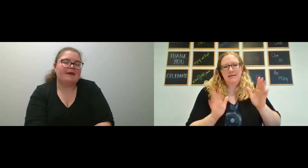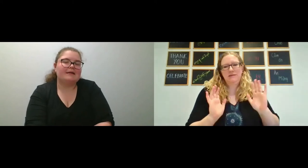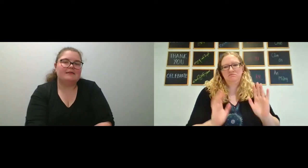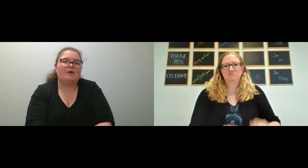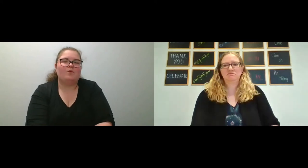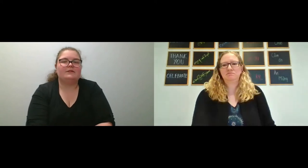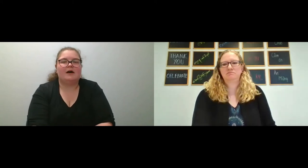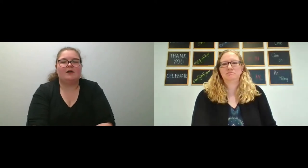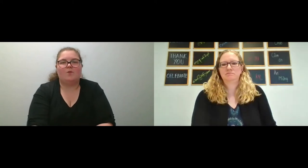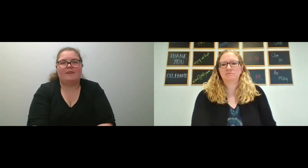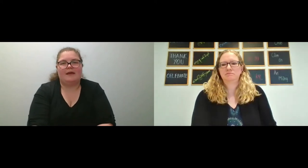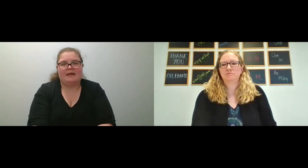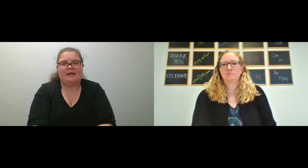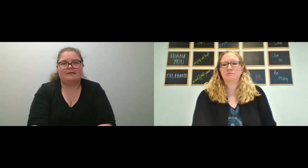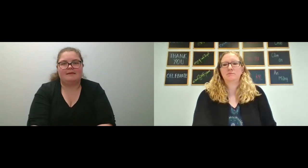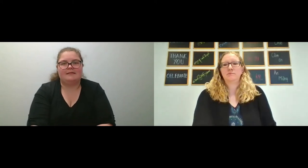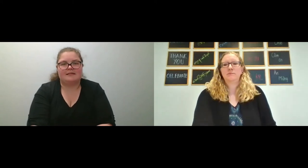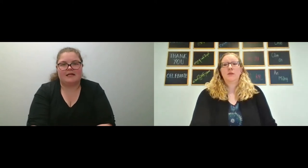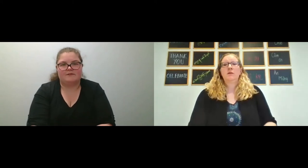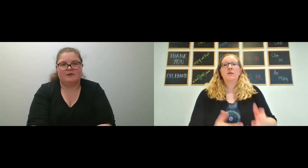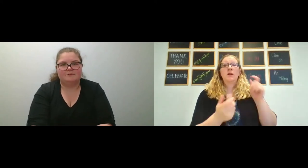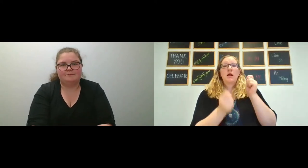because they will tell you what they need to be successful.